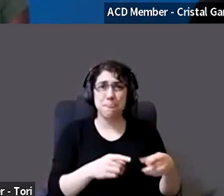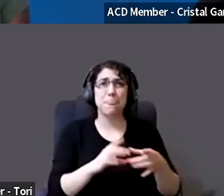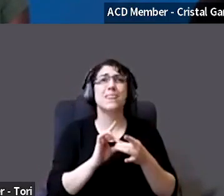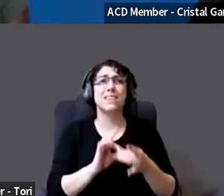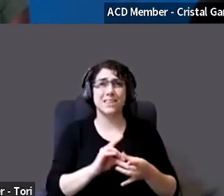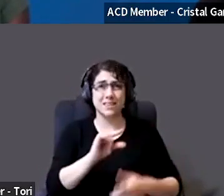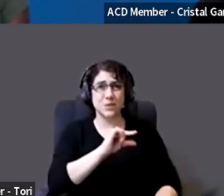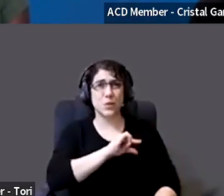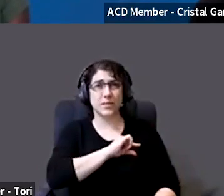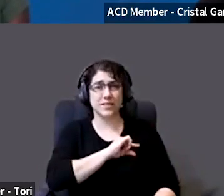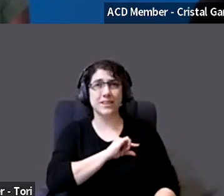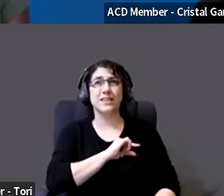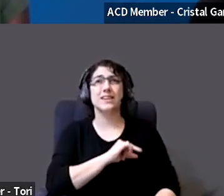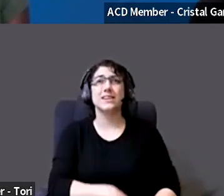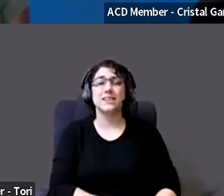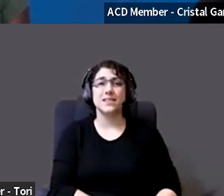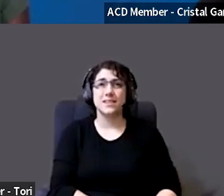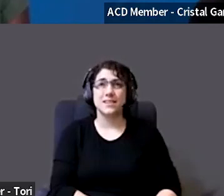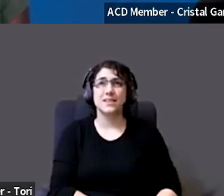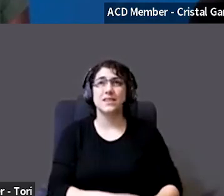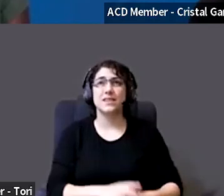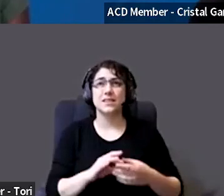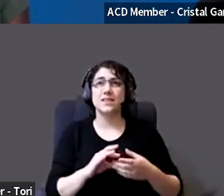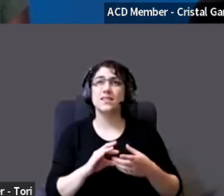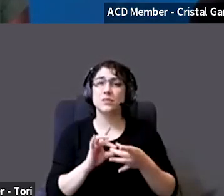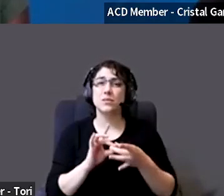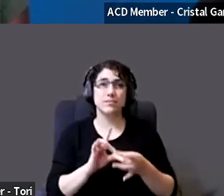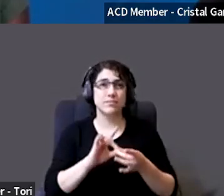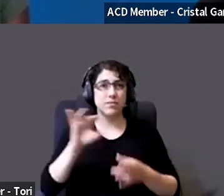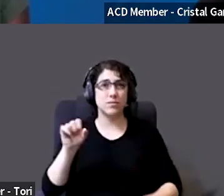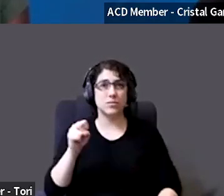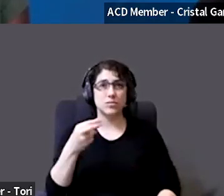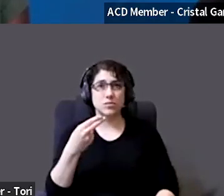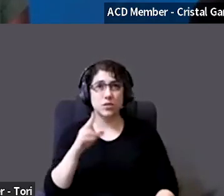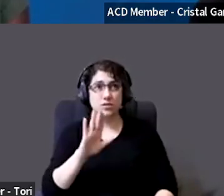And kind of building off of Josh's question, I wonder,